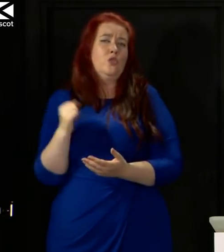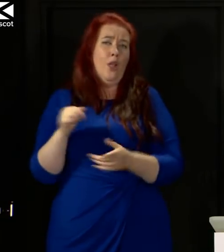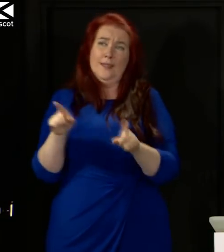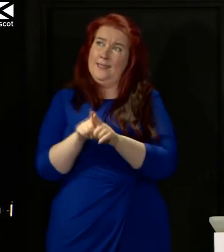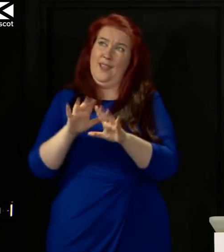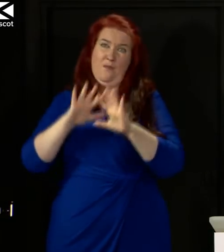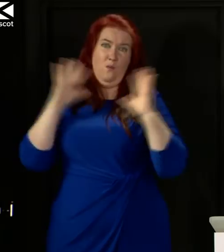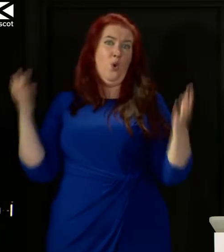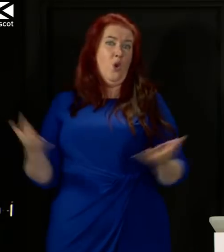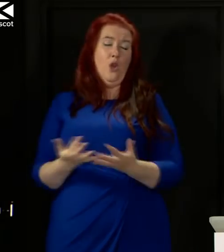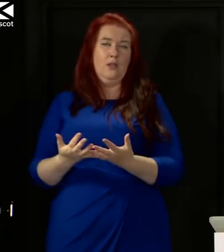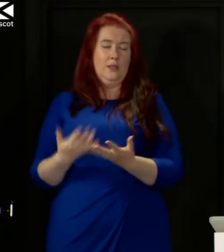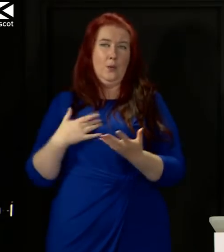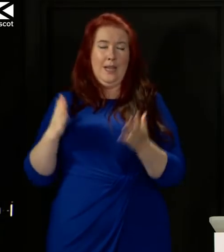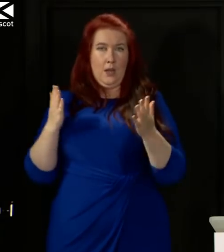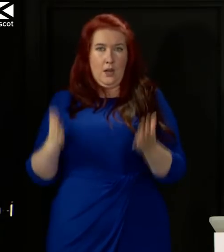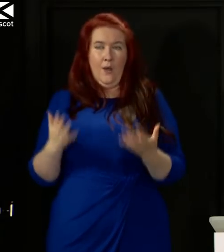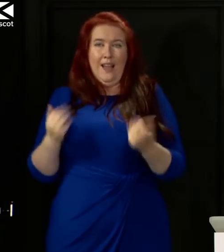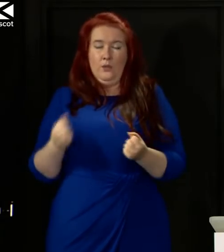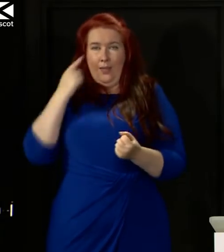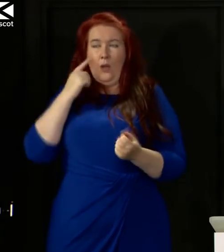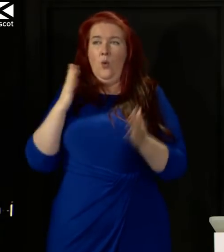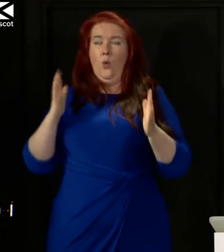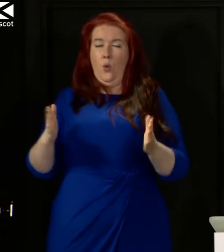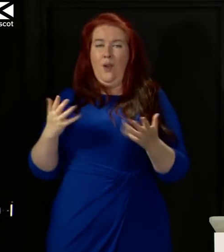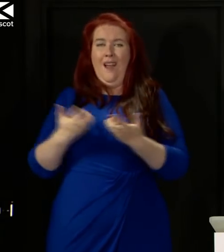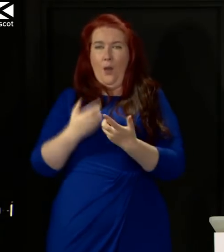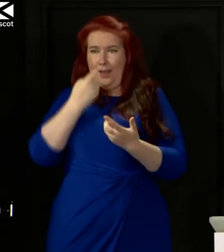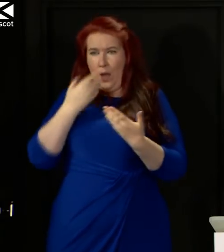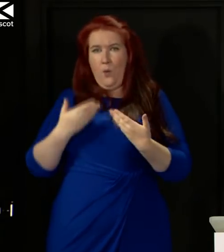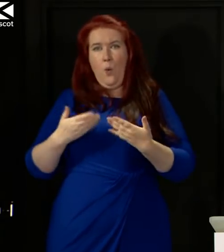challenge of opening up our economy in a way which is safe and sustainable.